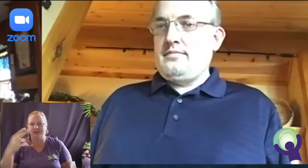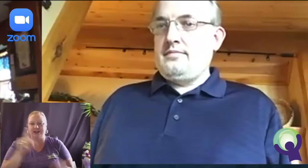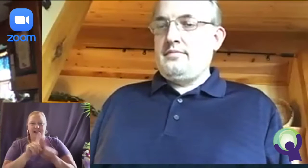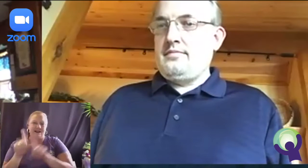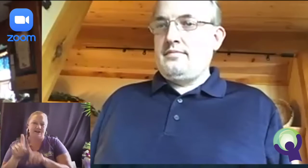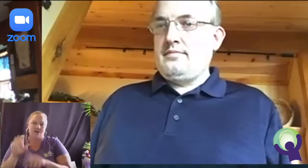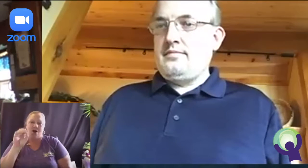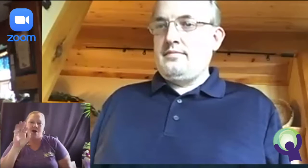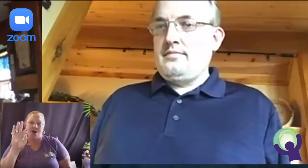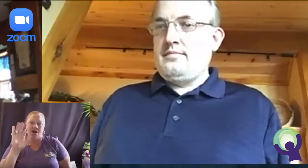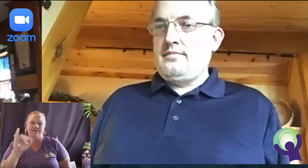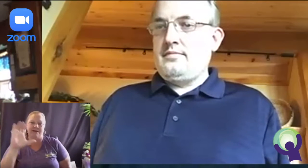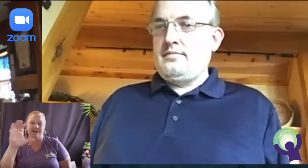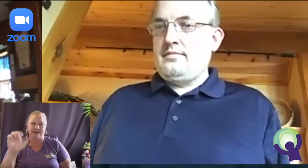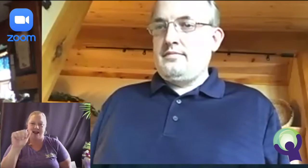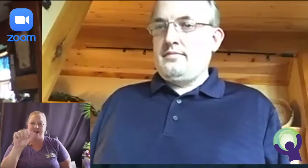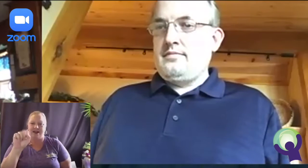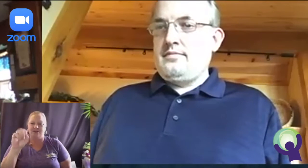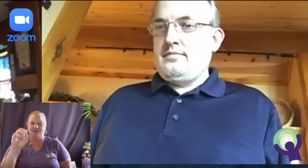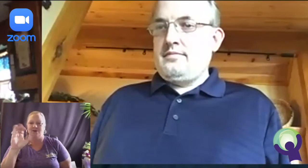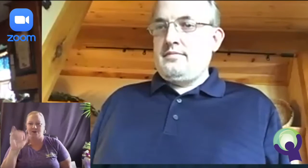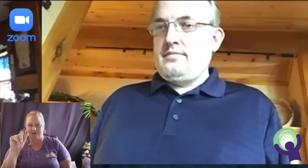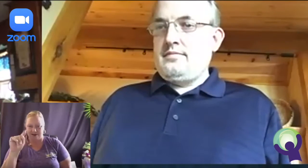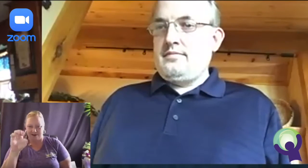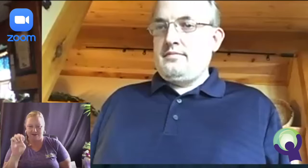I work for Outreach as an office associate